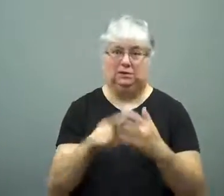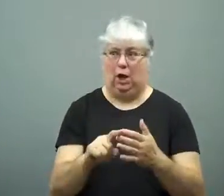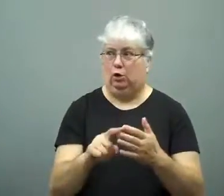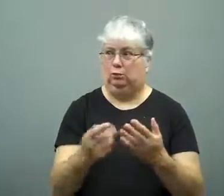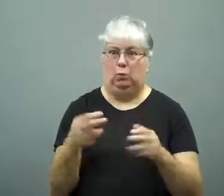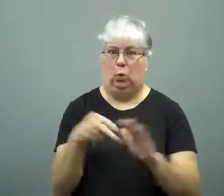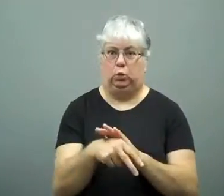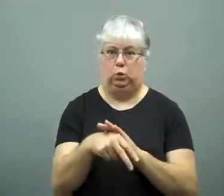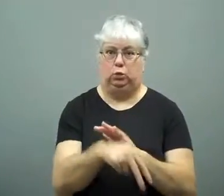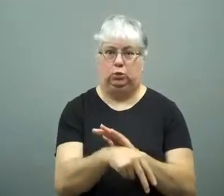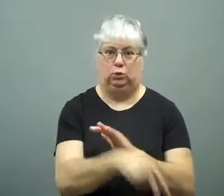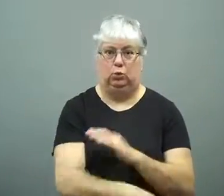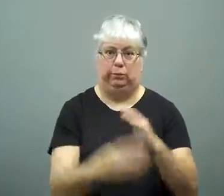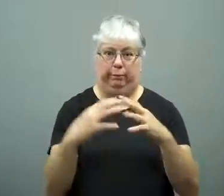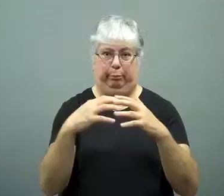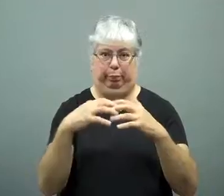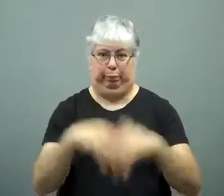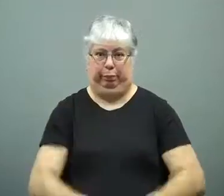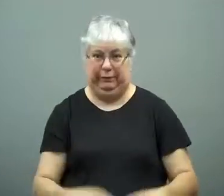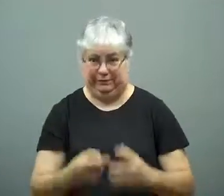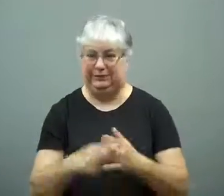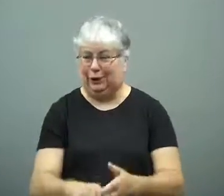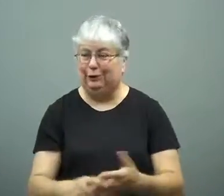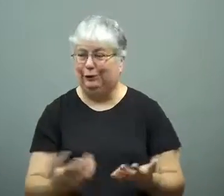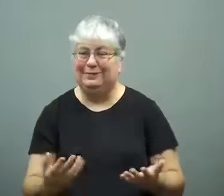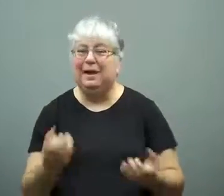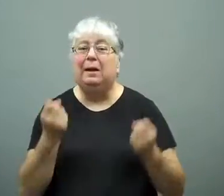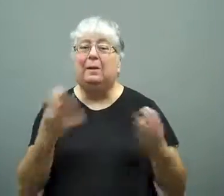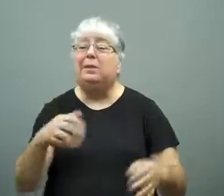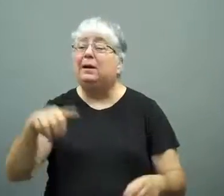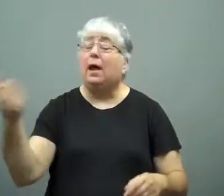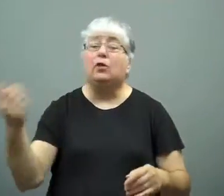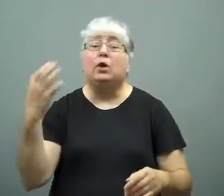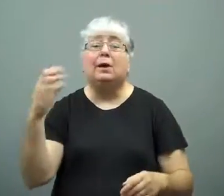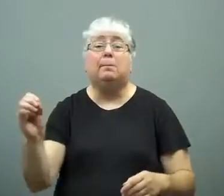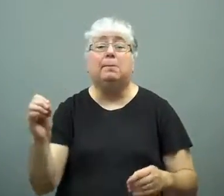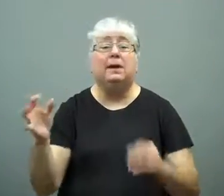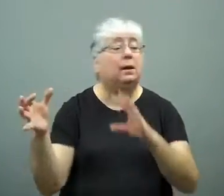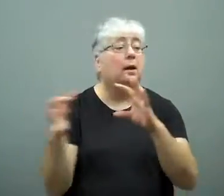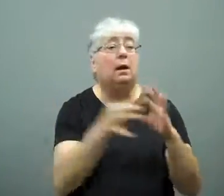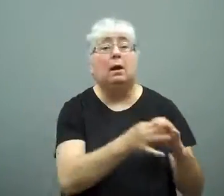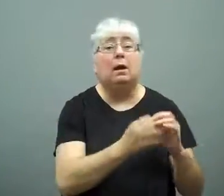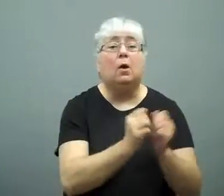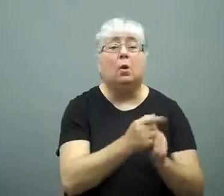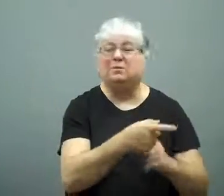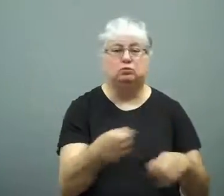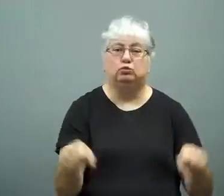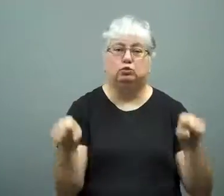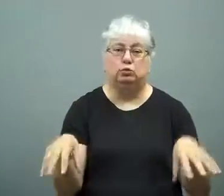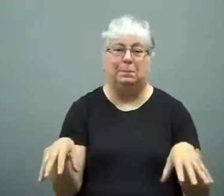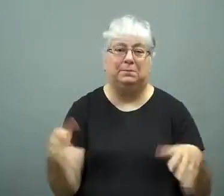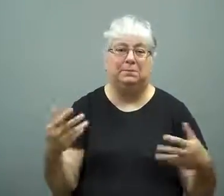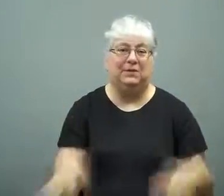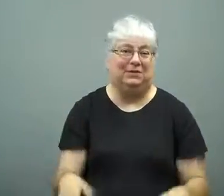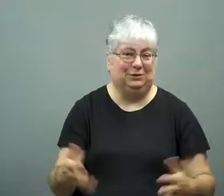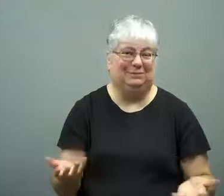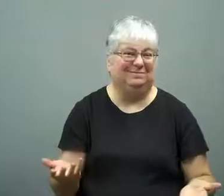Her empire is starting to collapse and lose money. Other companies that did business with hers have severed relations.